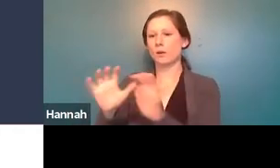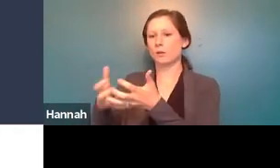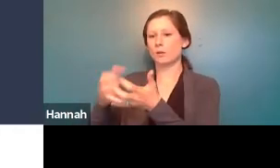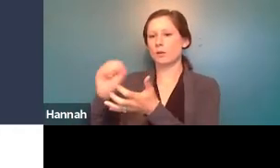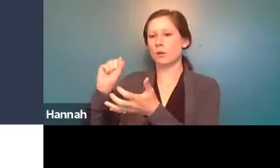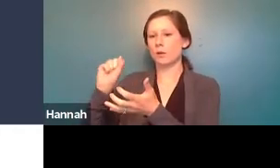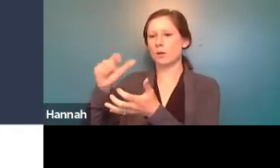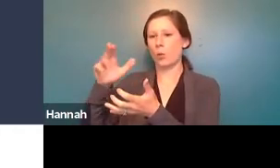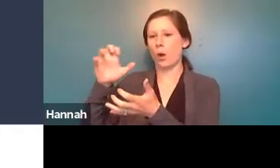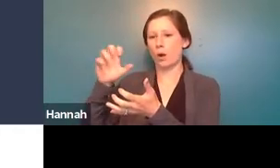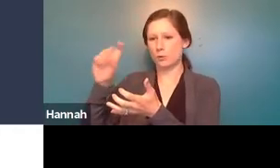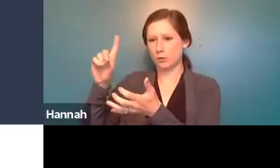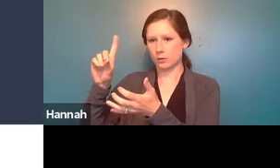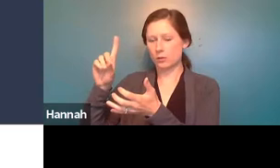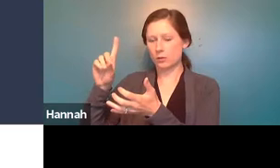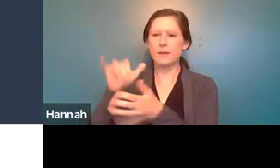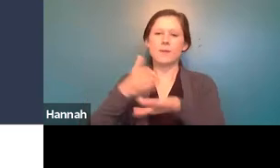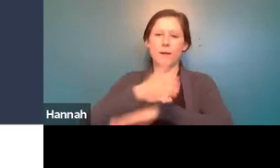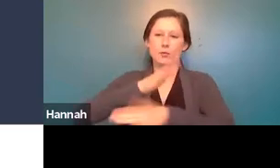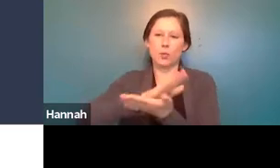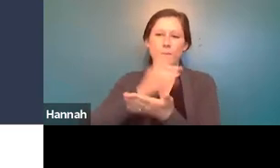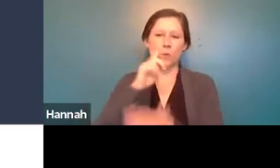schoolers and high schoolers. They really wanted to do a